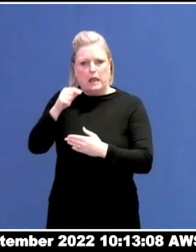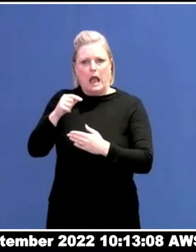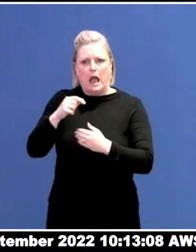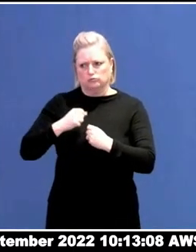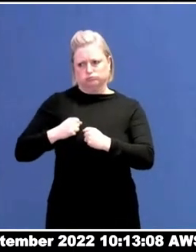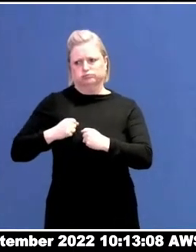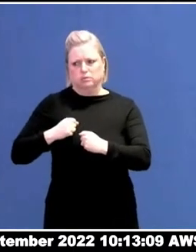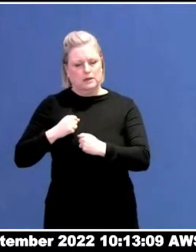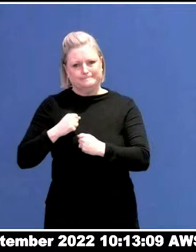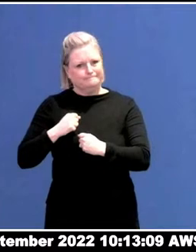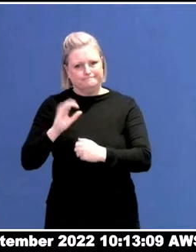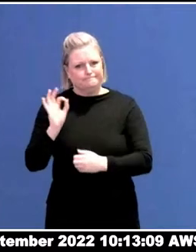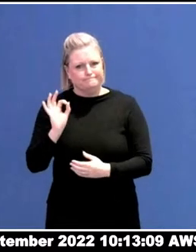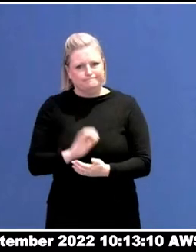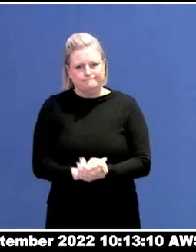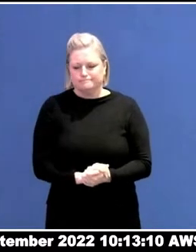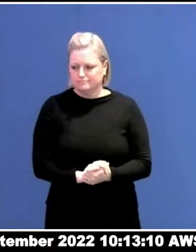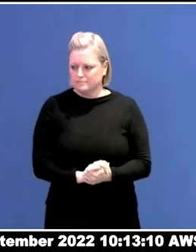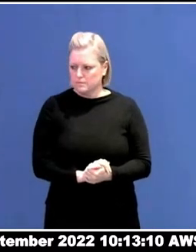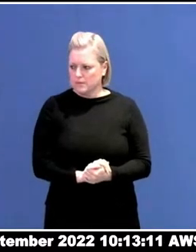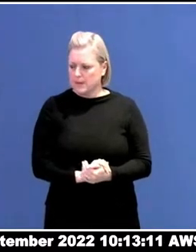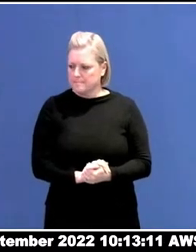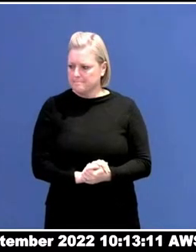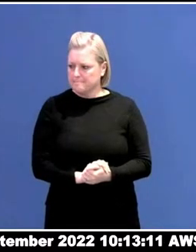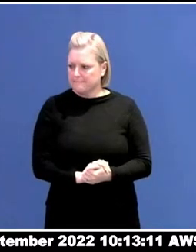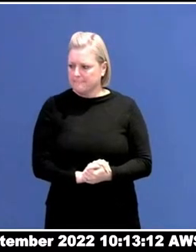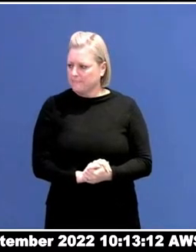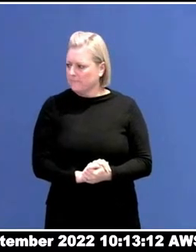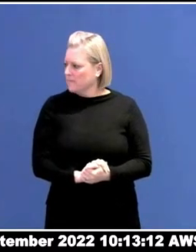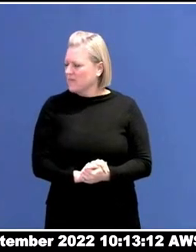Now - Vulnerable. MR GRIFFIN: Yes.